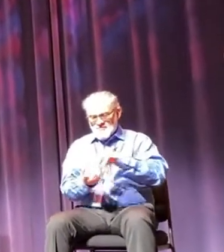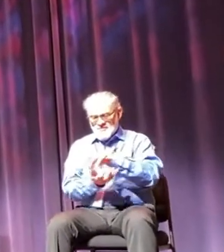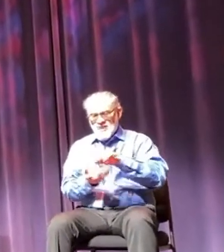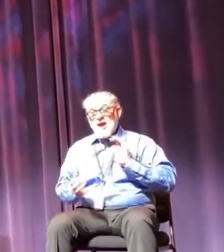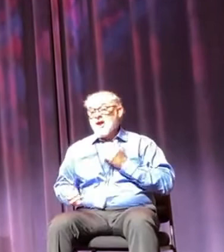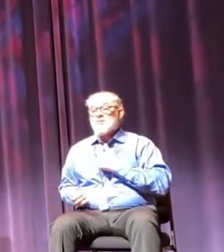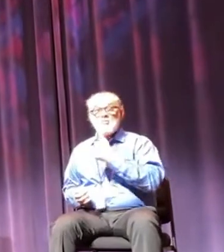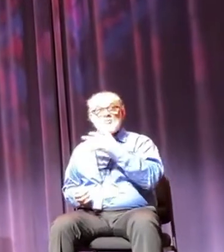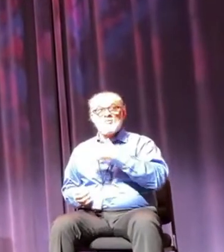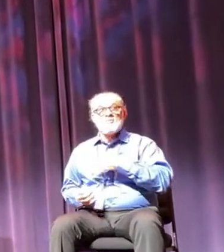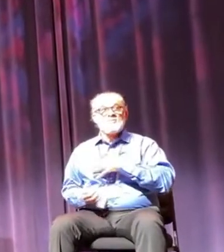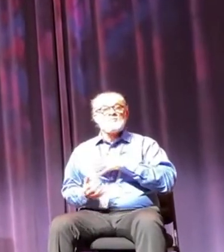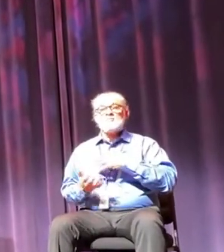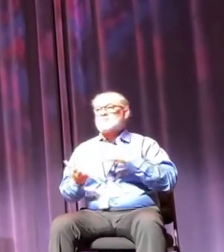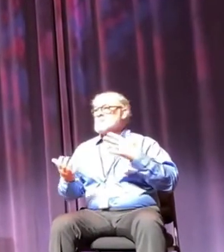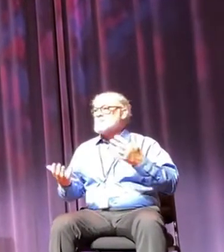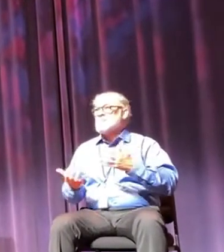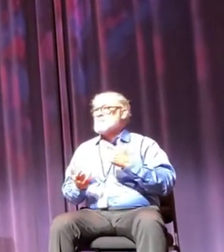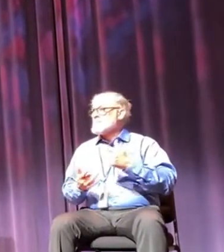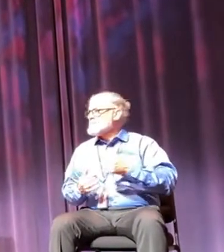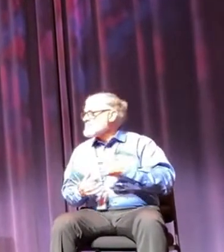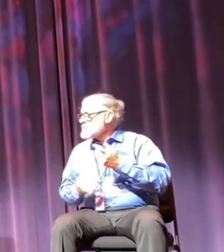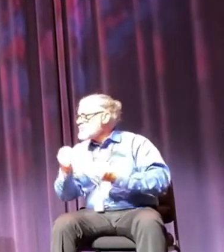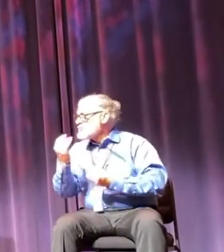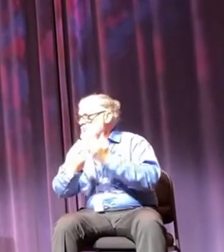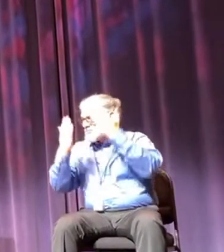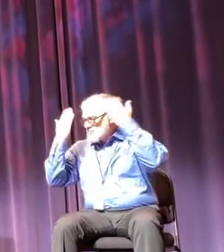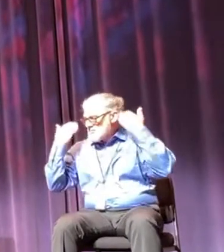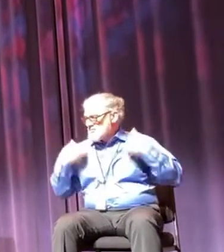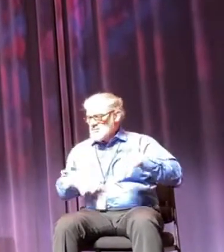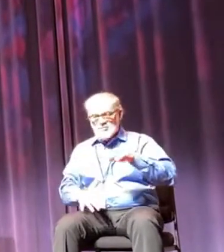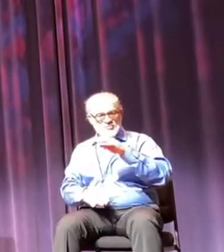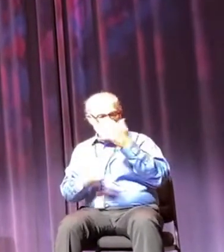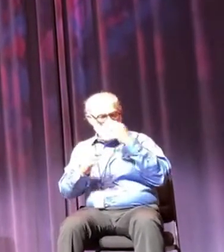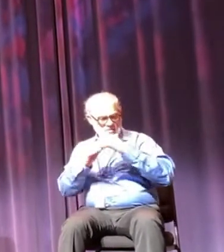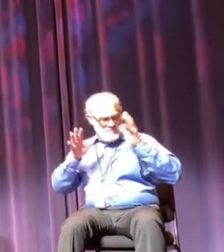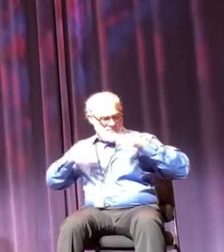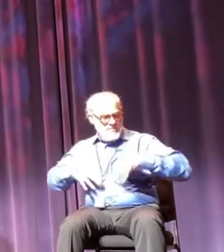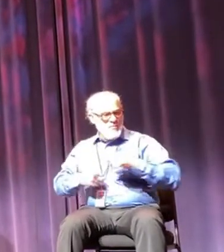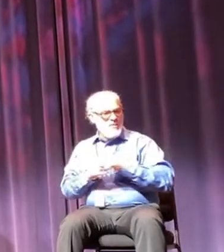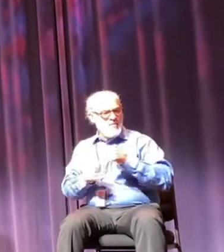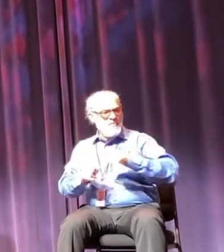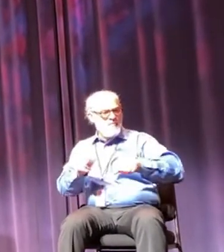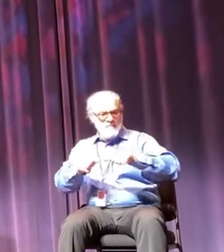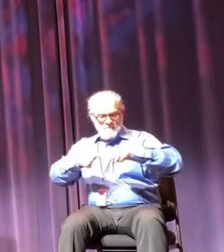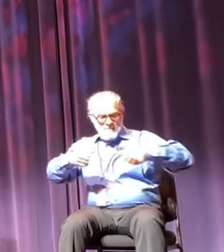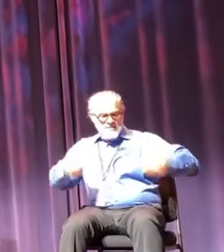Our women let upper lip hairs grow dark, bound chest with bandages for wounds of gender,